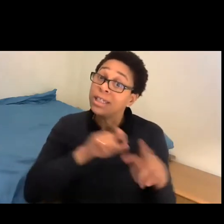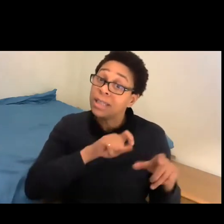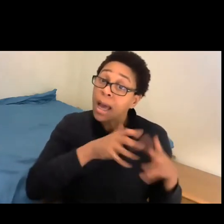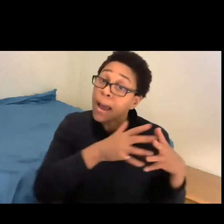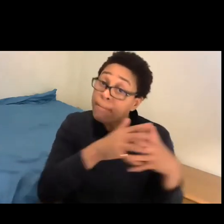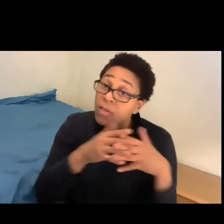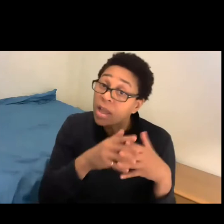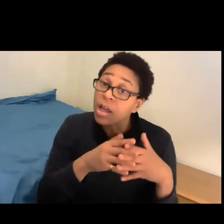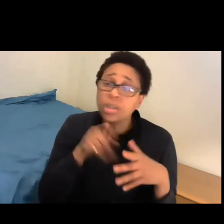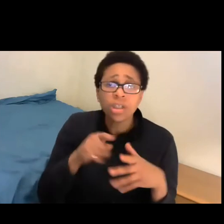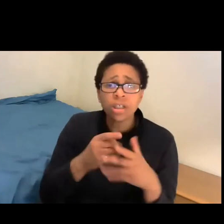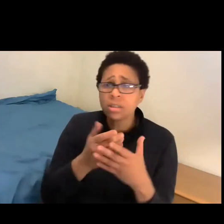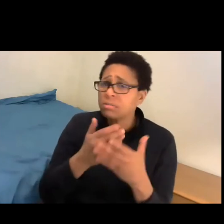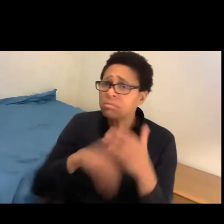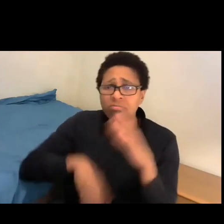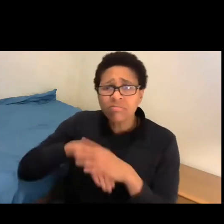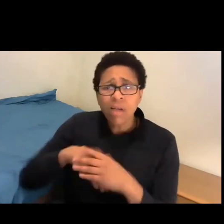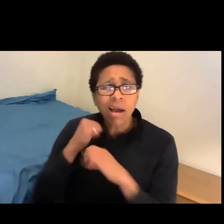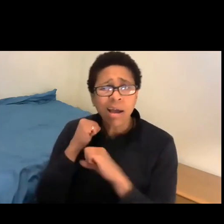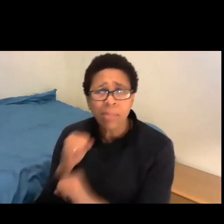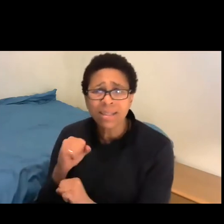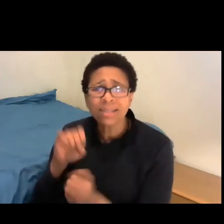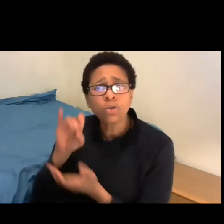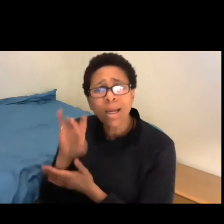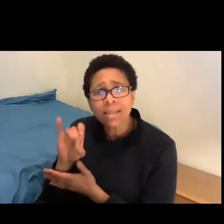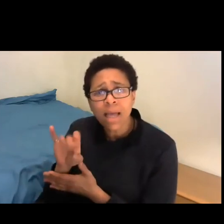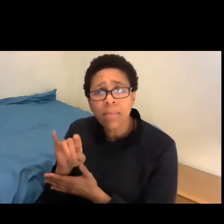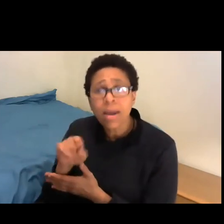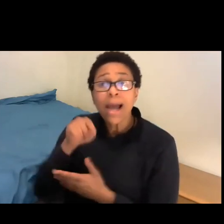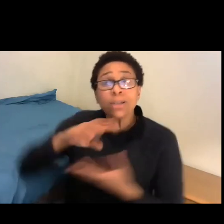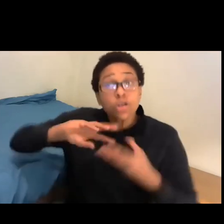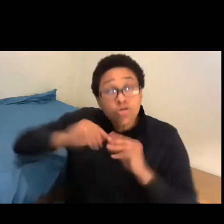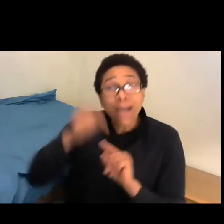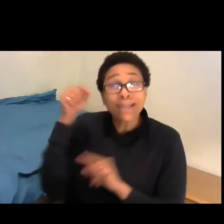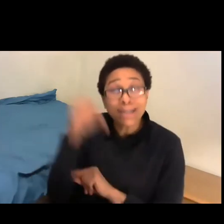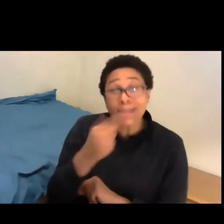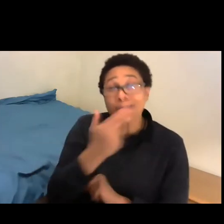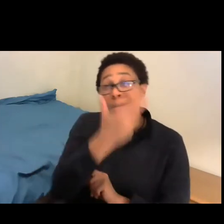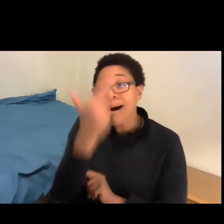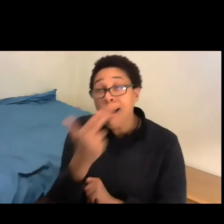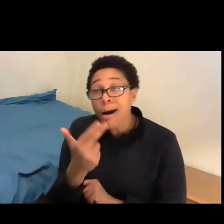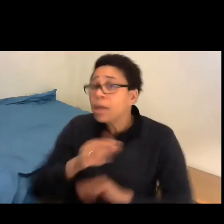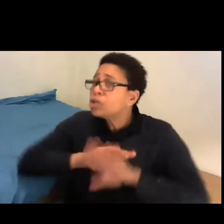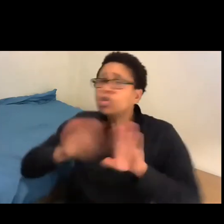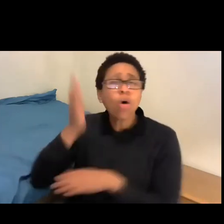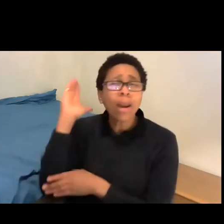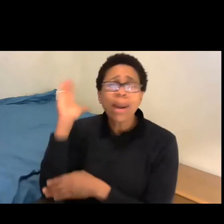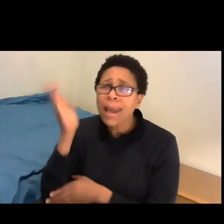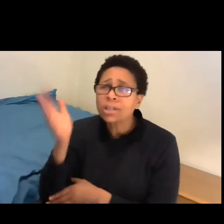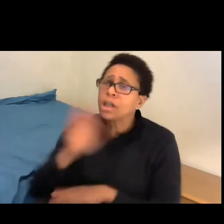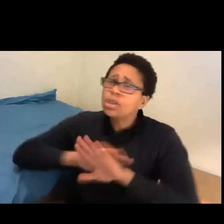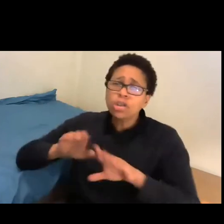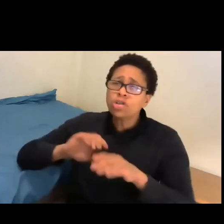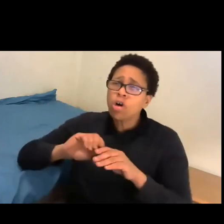extremely devout. And then she comes up with this. And it's a piece of art. It's not a lecture. It's not a paper. It's